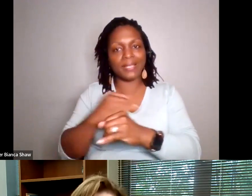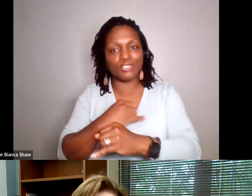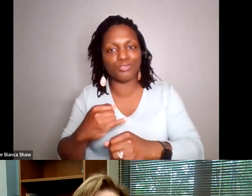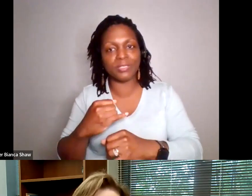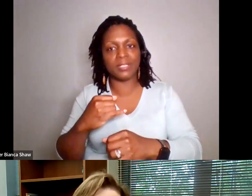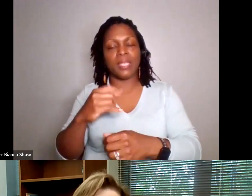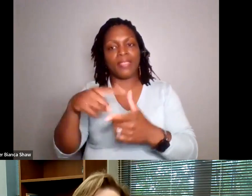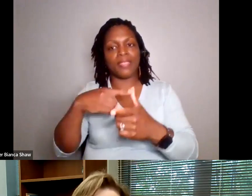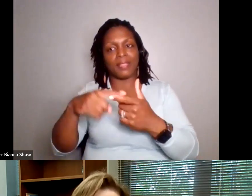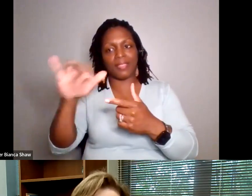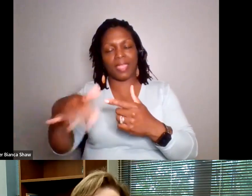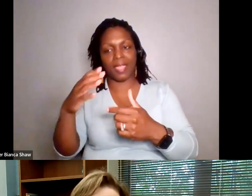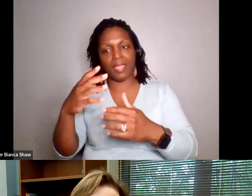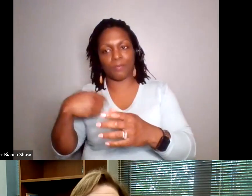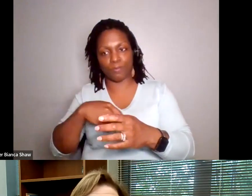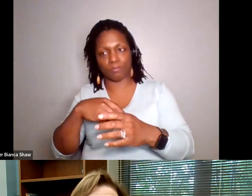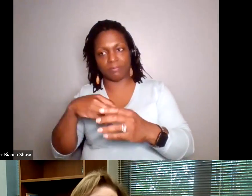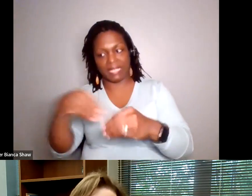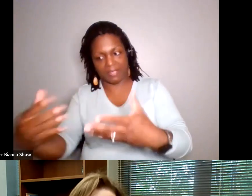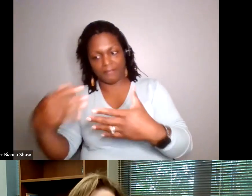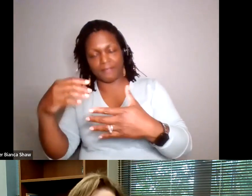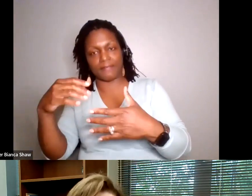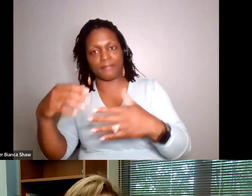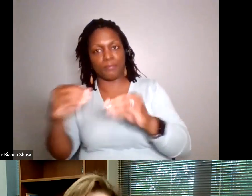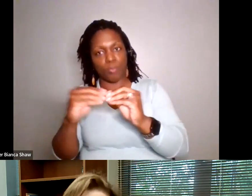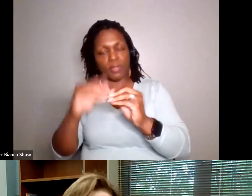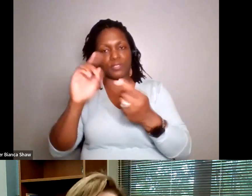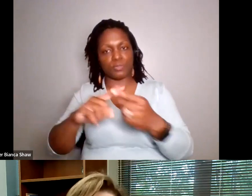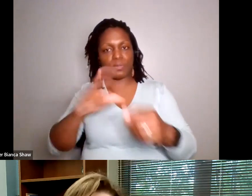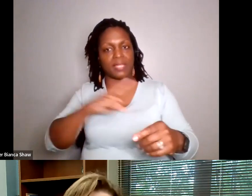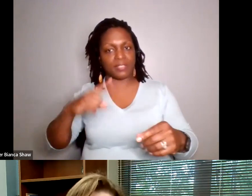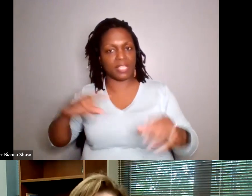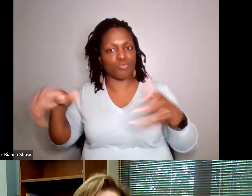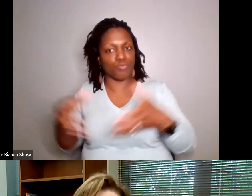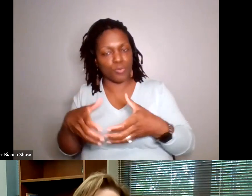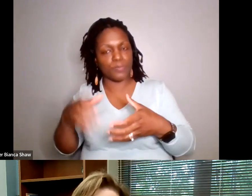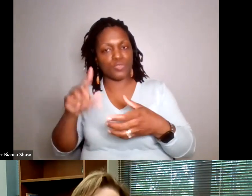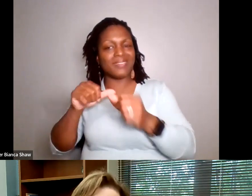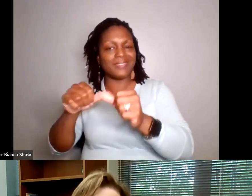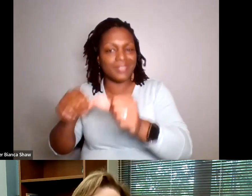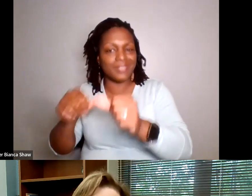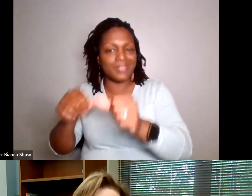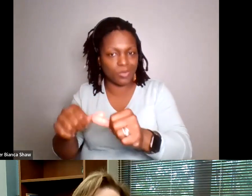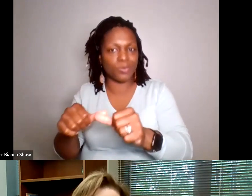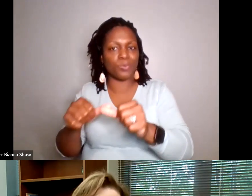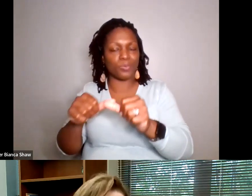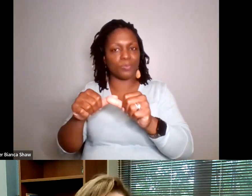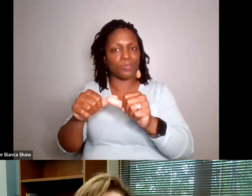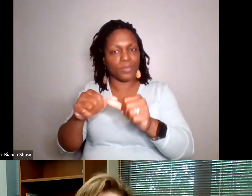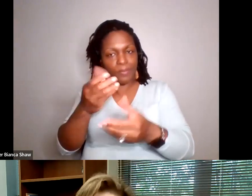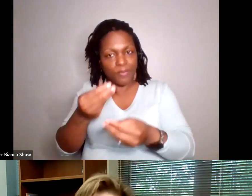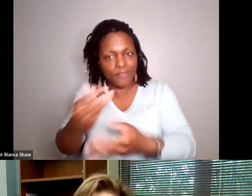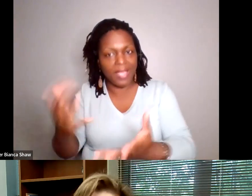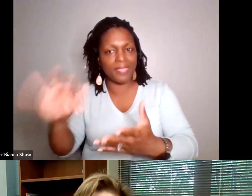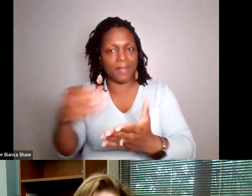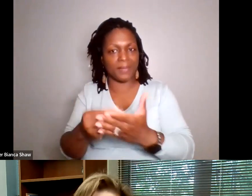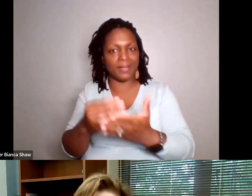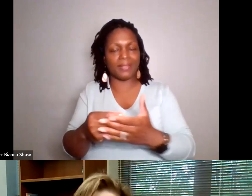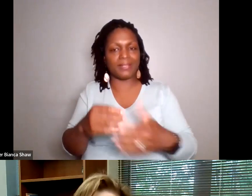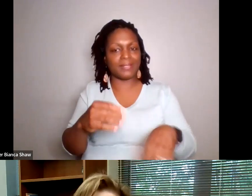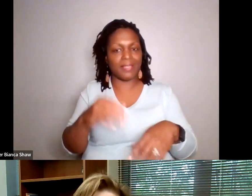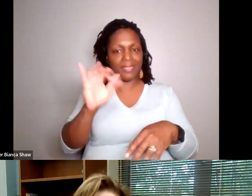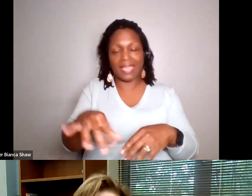Our plan is to ask legislation to basically continue that to support it on, because these are what we would consider one time dollars.